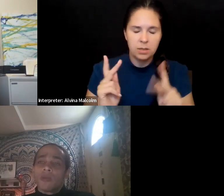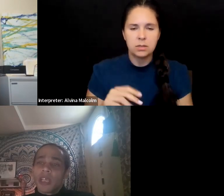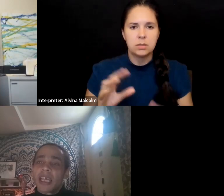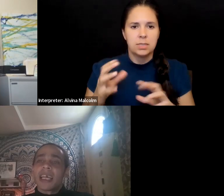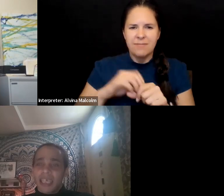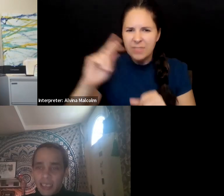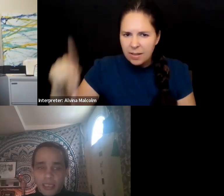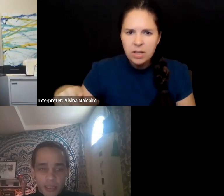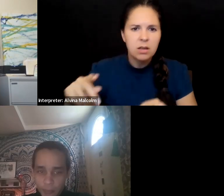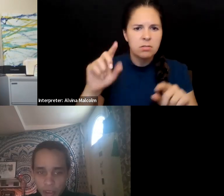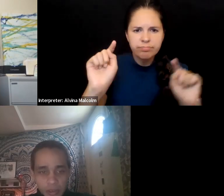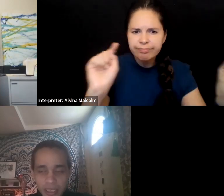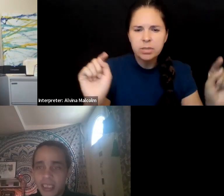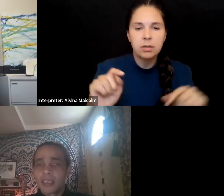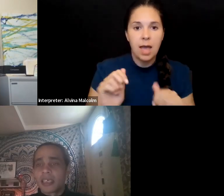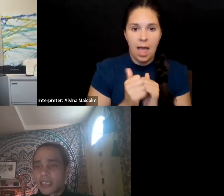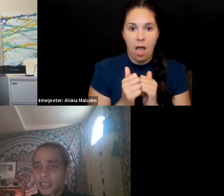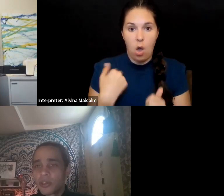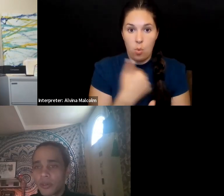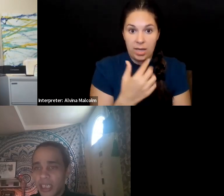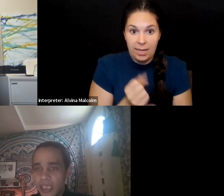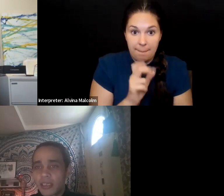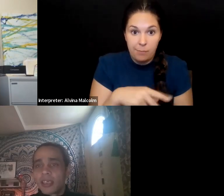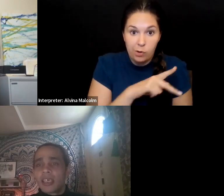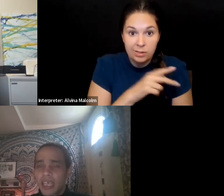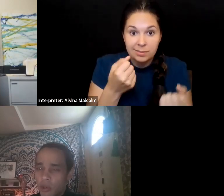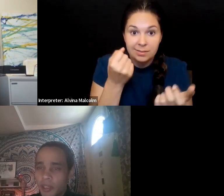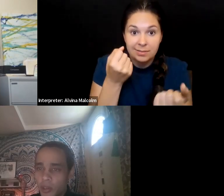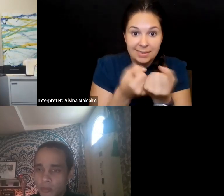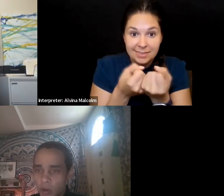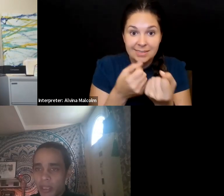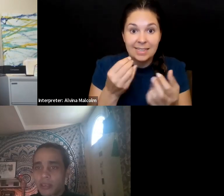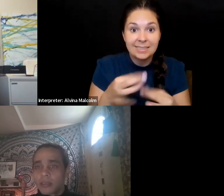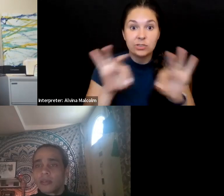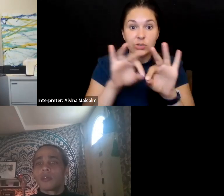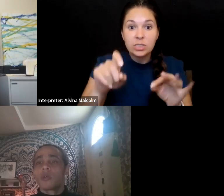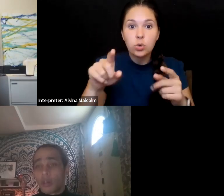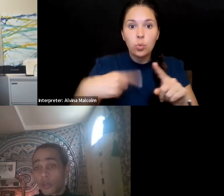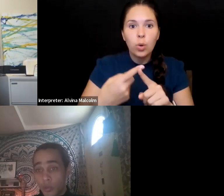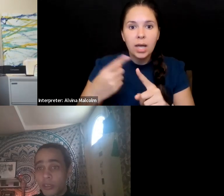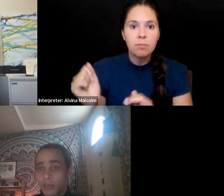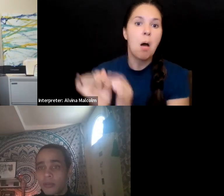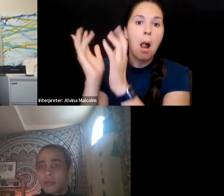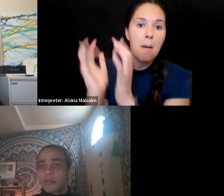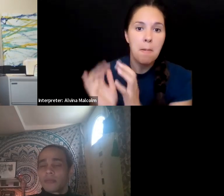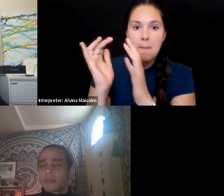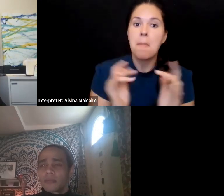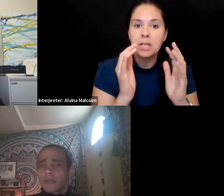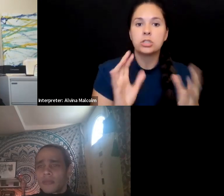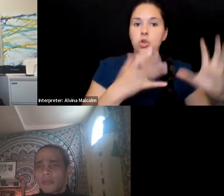But the civic disturbances that came following throughout the country -- I live in Philadelphia. And how would we